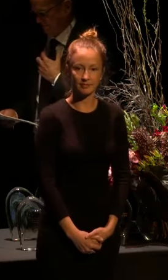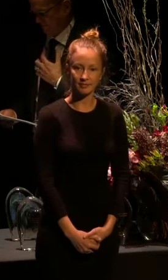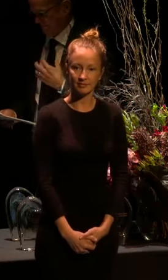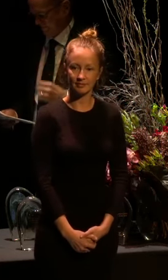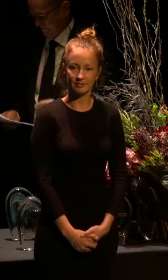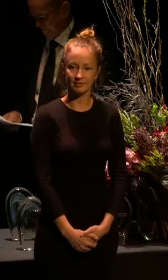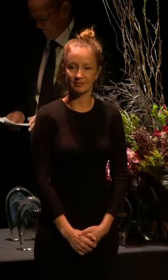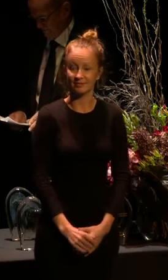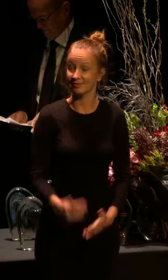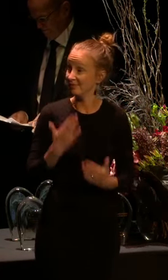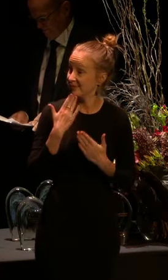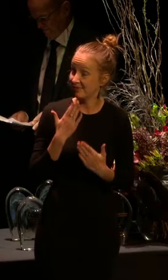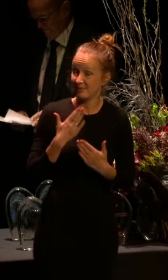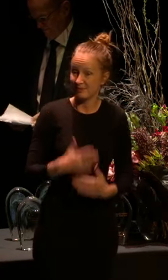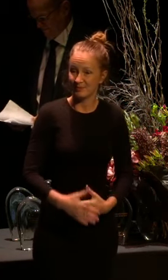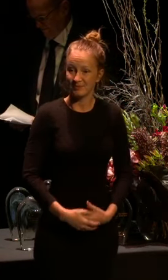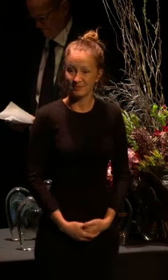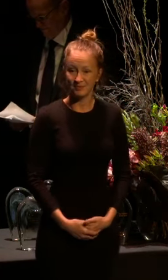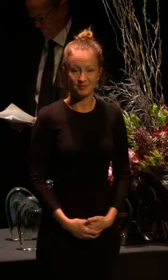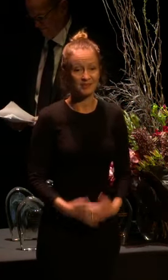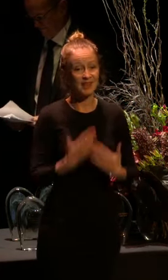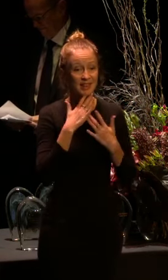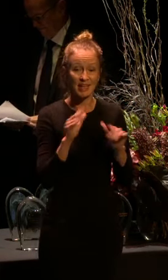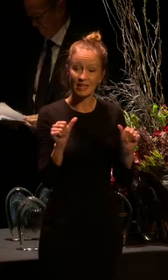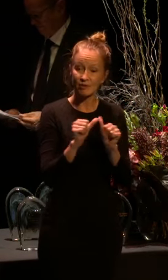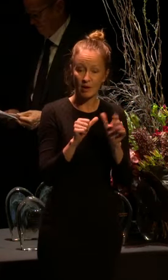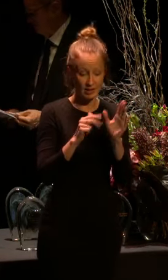Thank you, Adrian, and thank you, Aunty Ann, for your Welcome to Country.